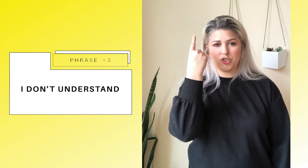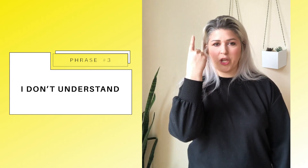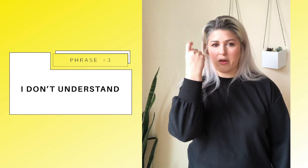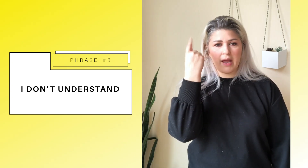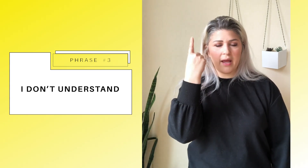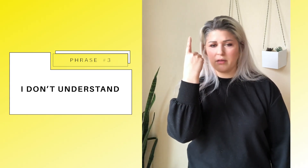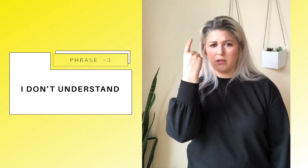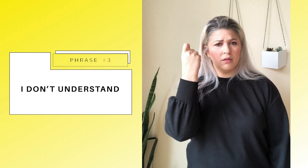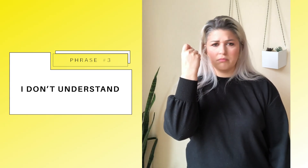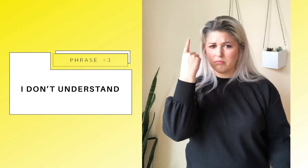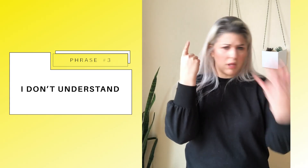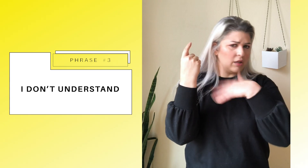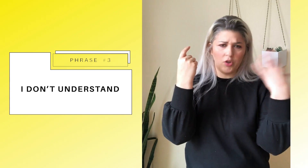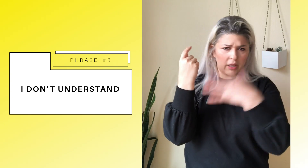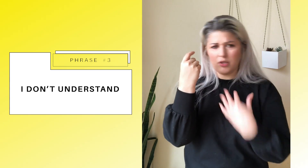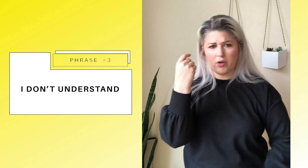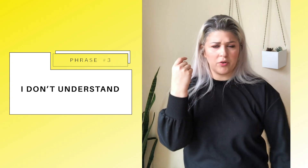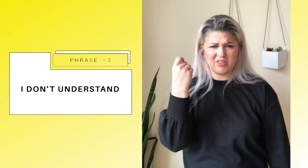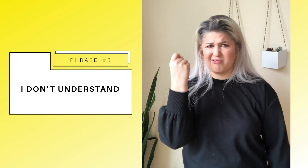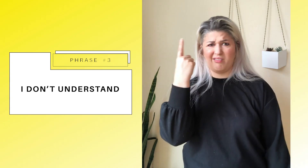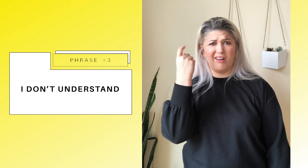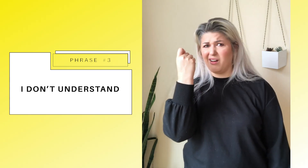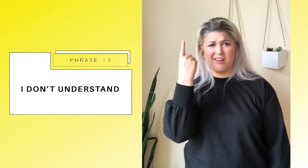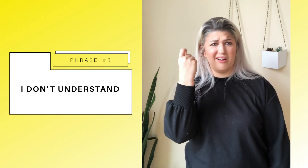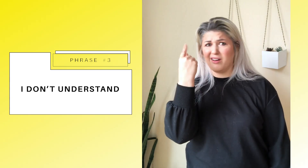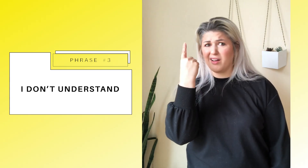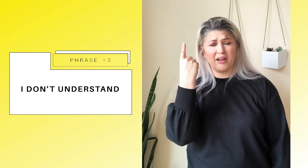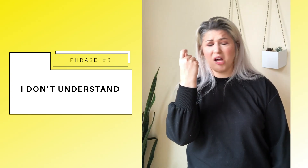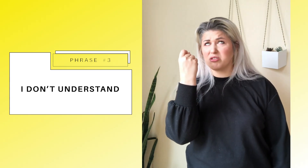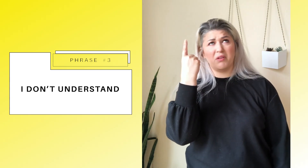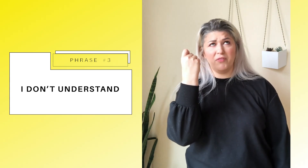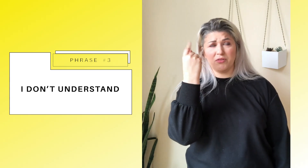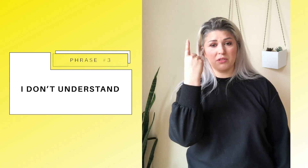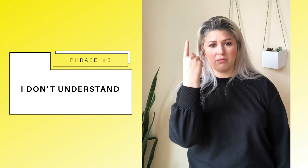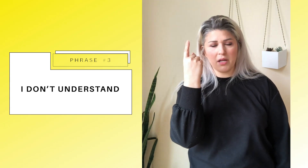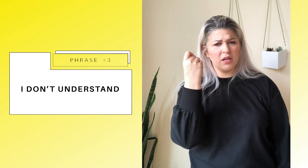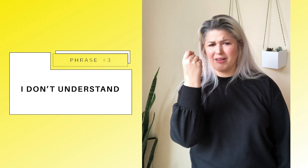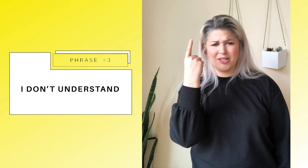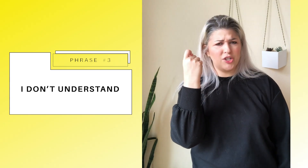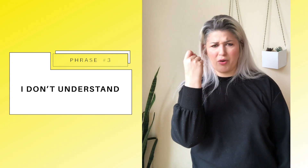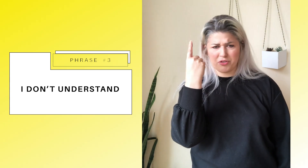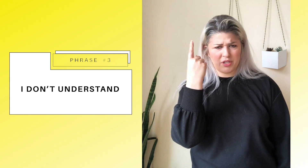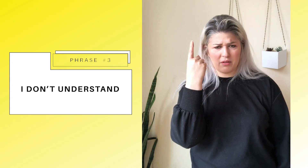shake your head and look like you don't understand. I'm so confused. Right? Don't understand.